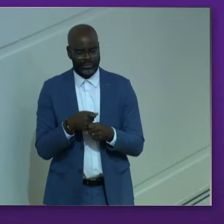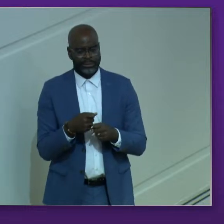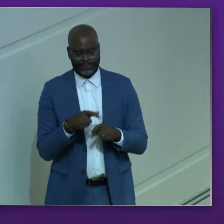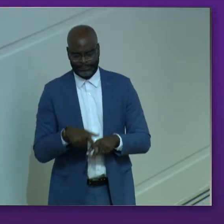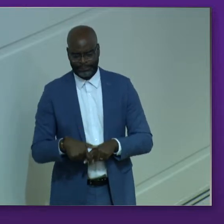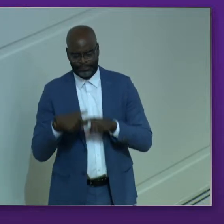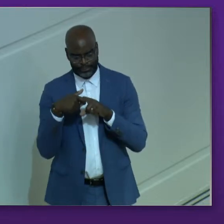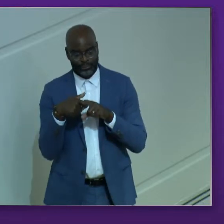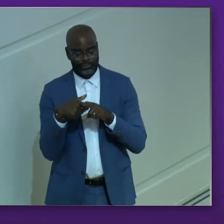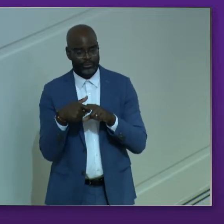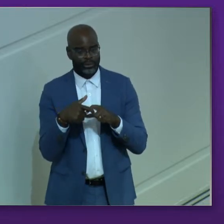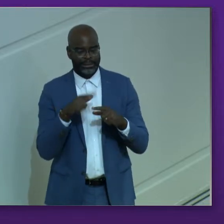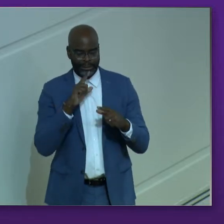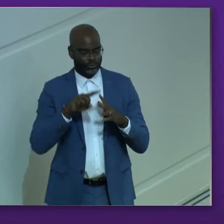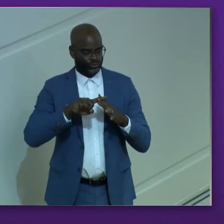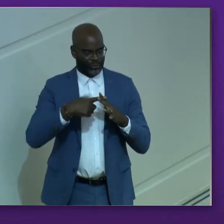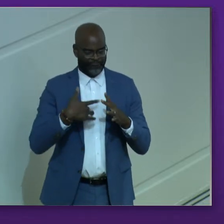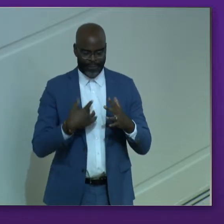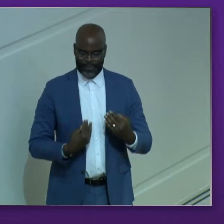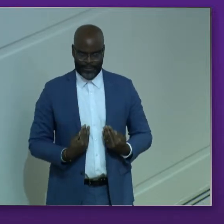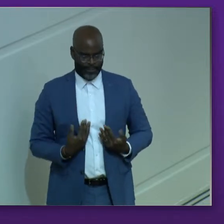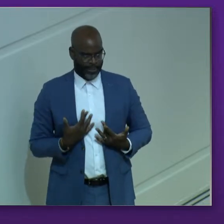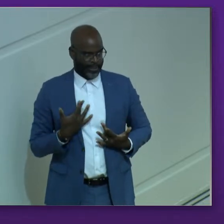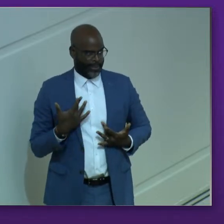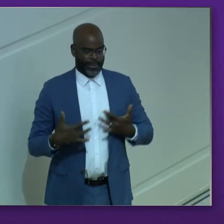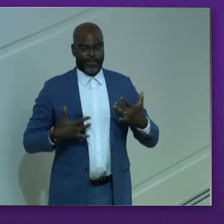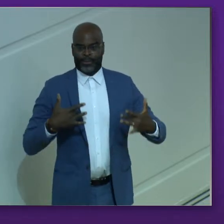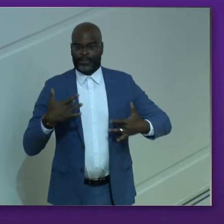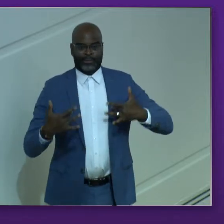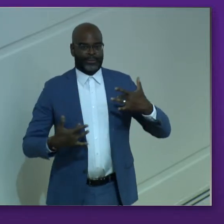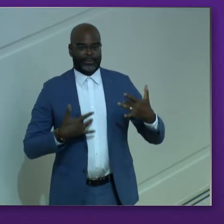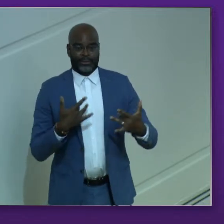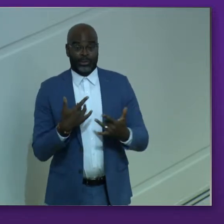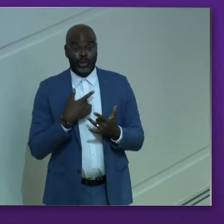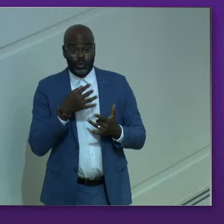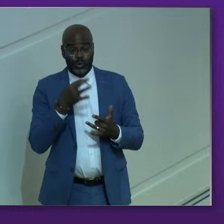IT IS AT THIS POINT IN THE YEAR THAT THE ADRENALINE STARTS TO